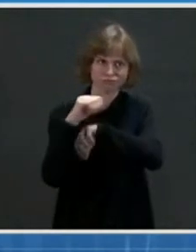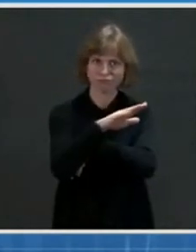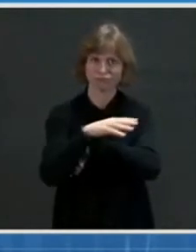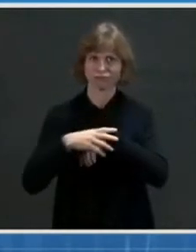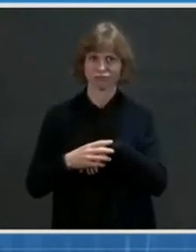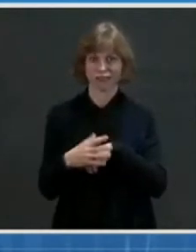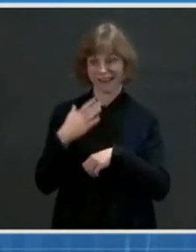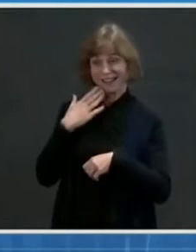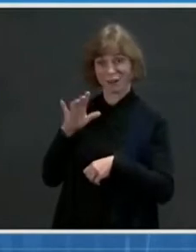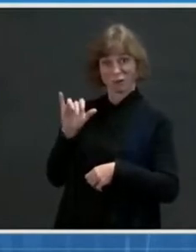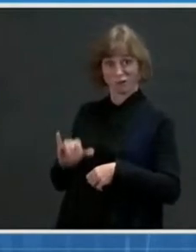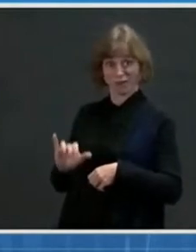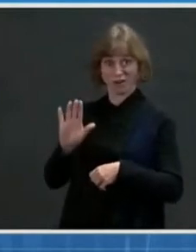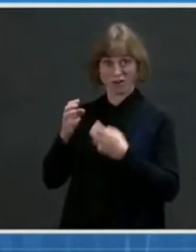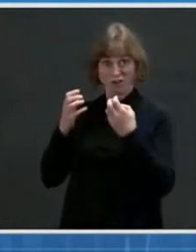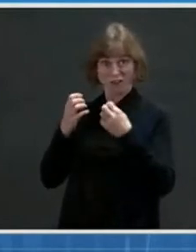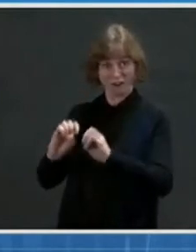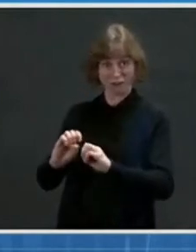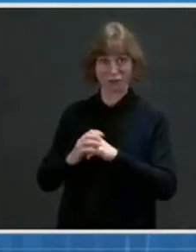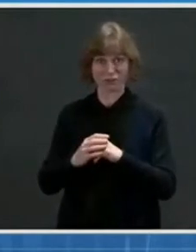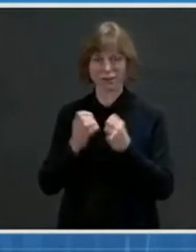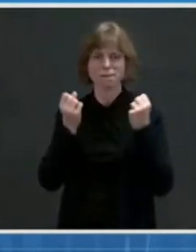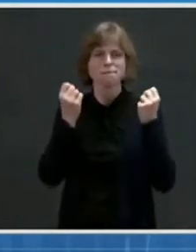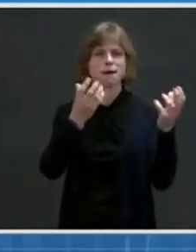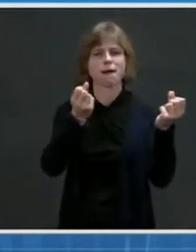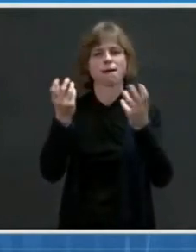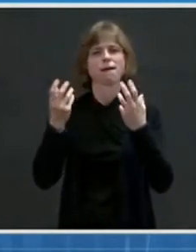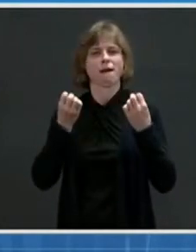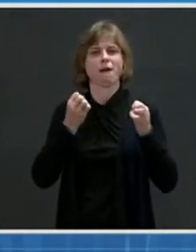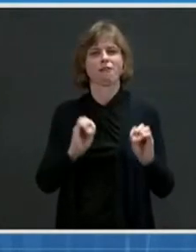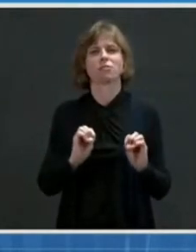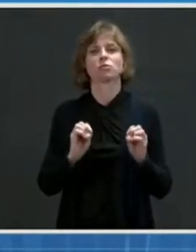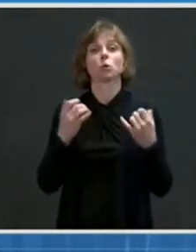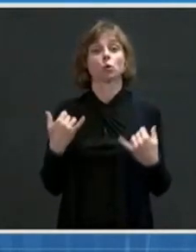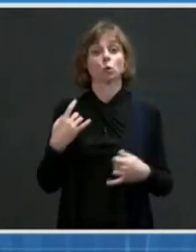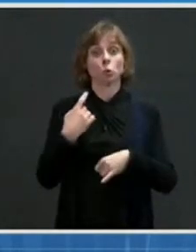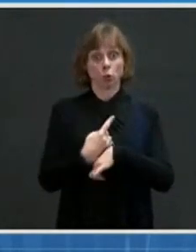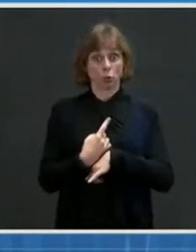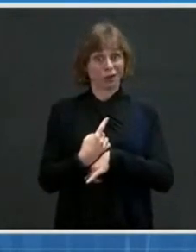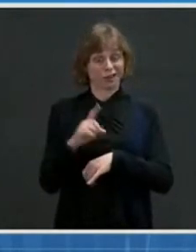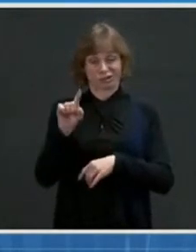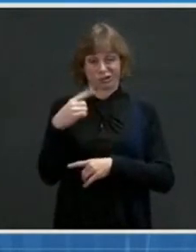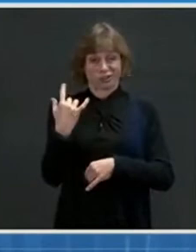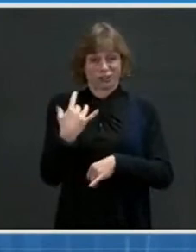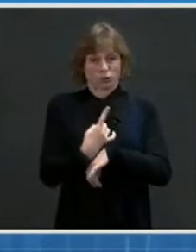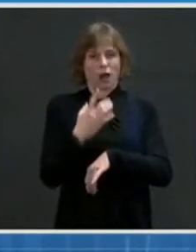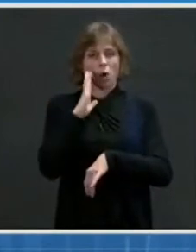THOUSANDS MORE DOSES.